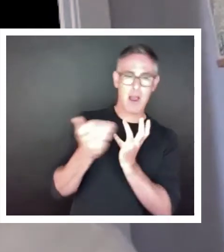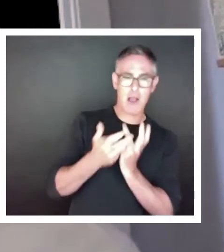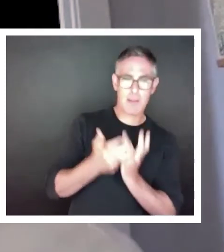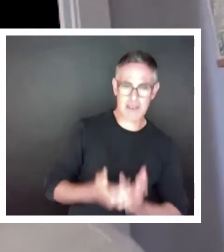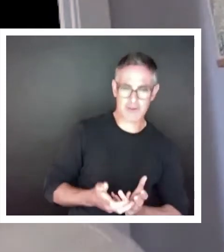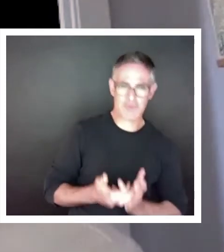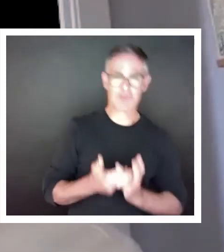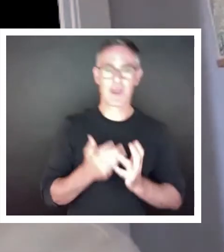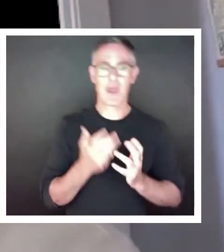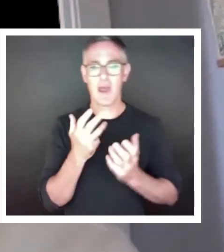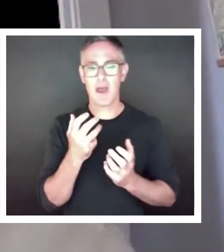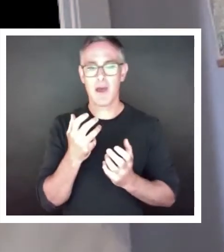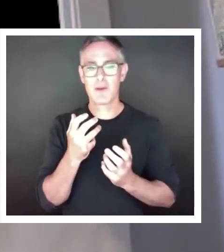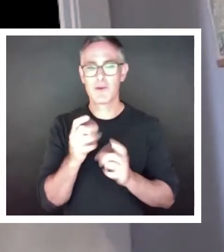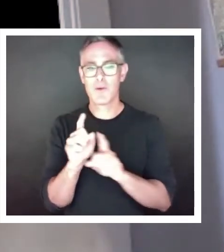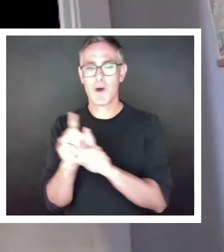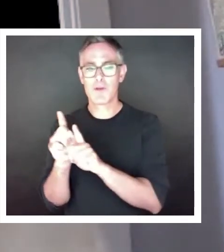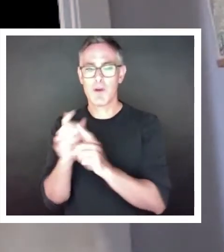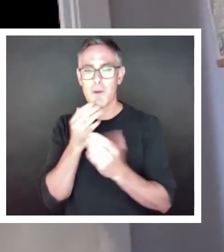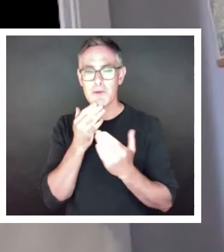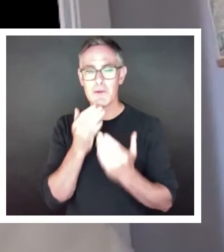when the ratings pavilion or from rain,